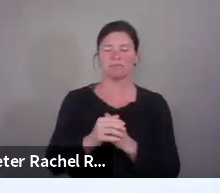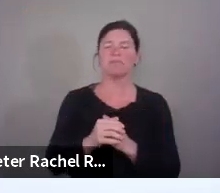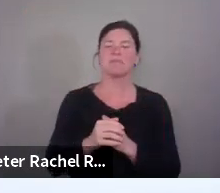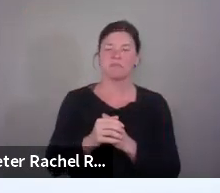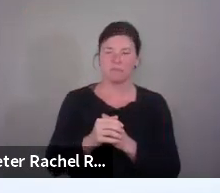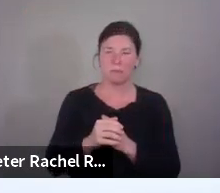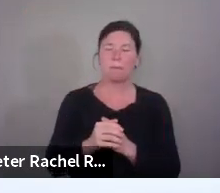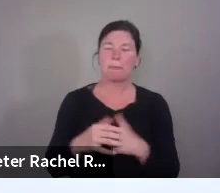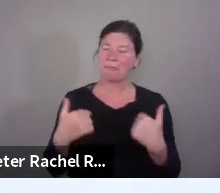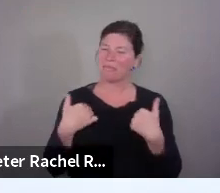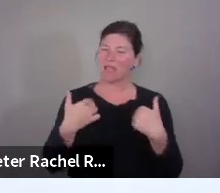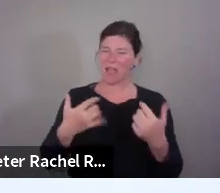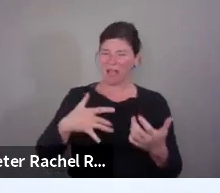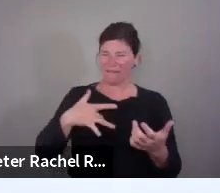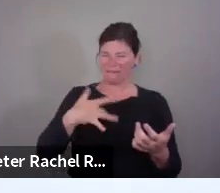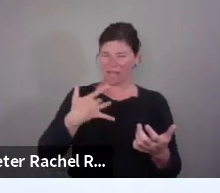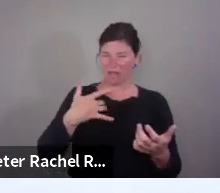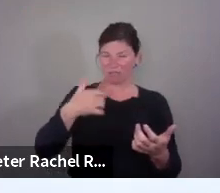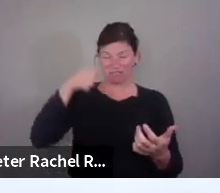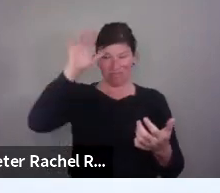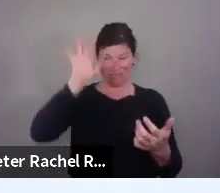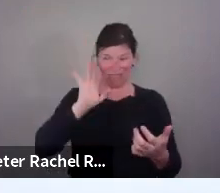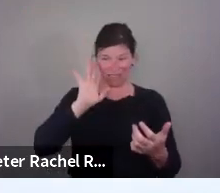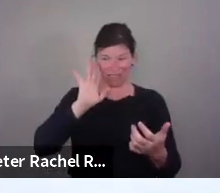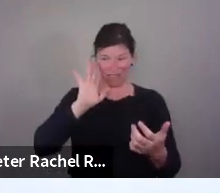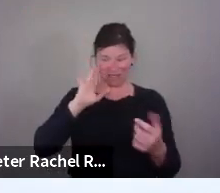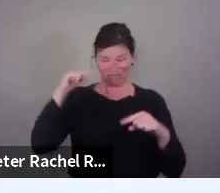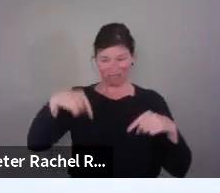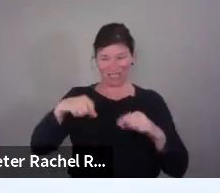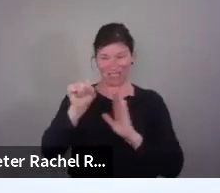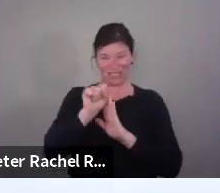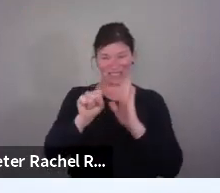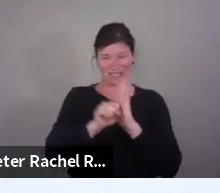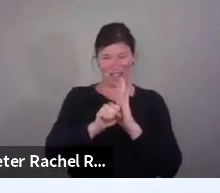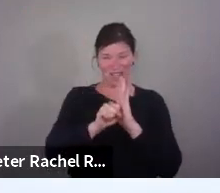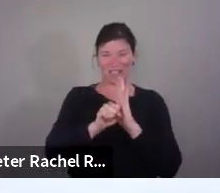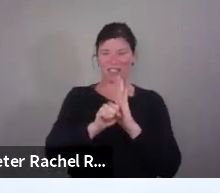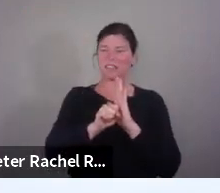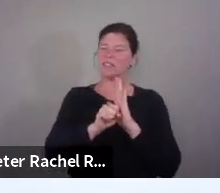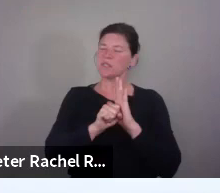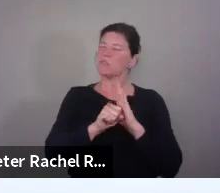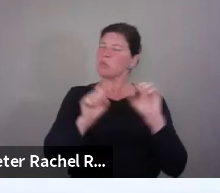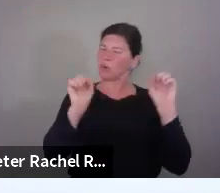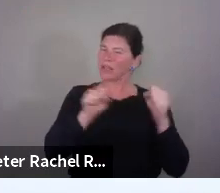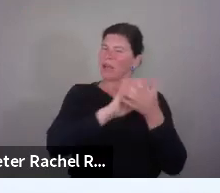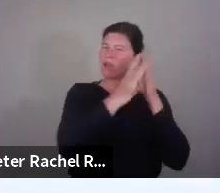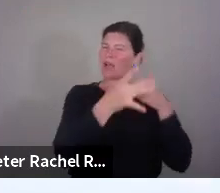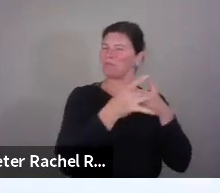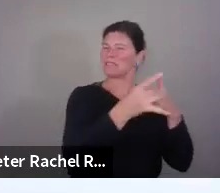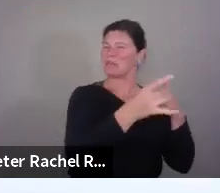Since -- >> JUDY: Wow. >> MAGGIE: 11:55:37 Sorry. What? >> JUDY: How 11:55:39 ?